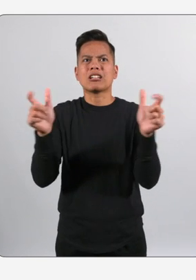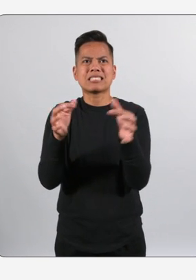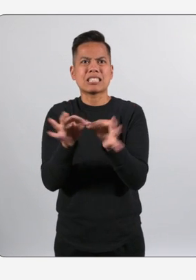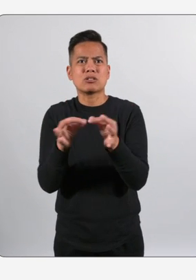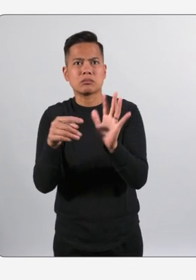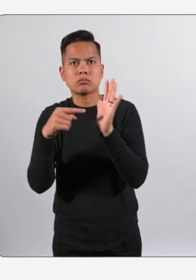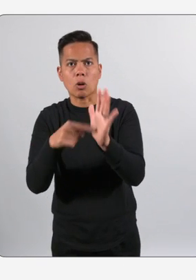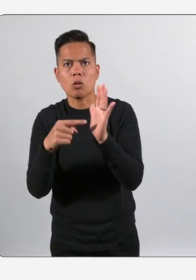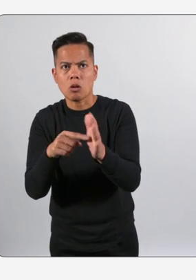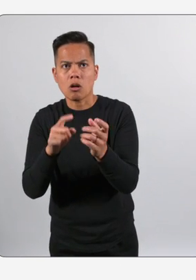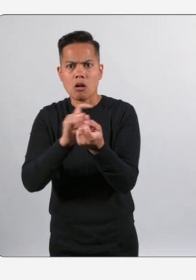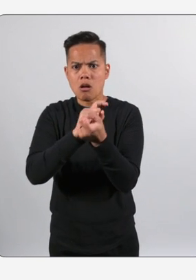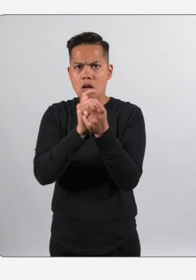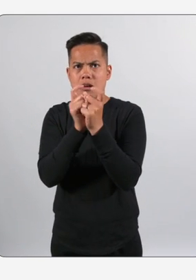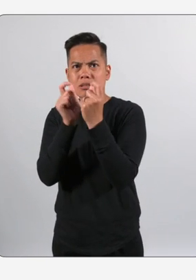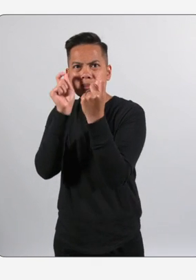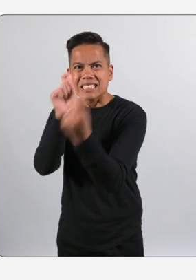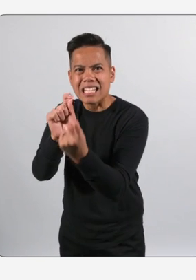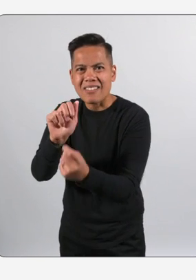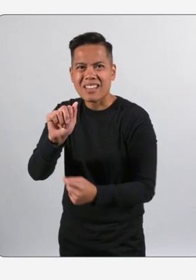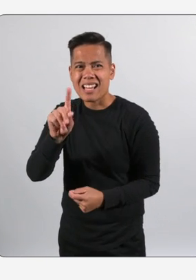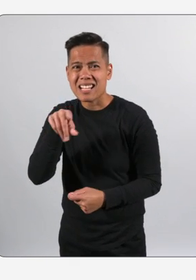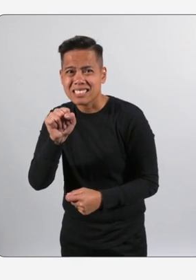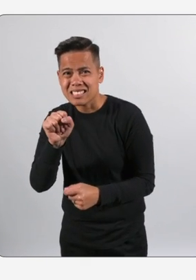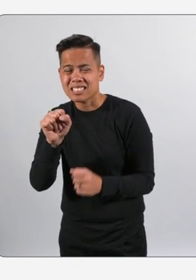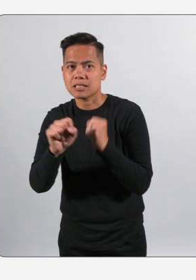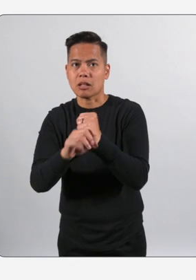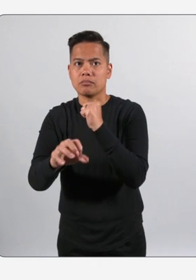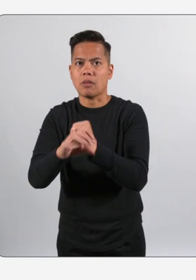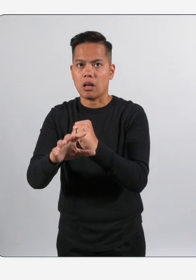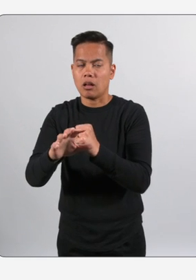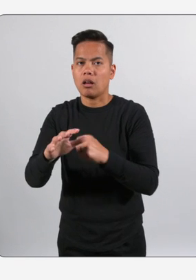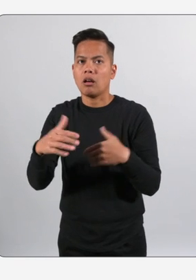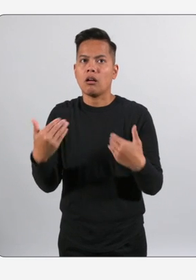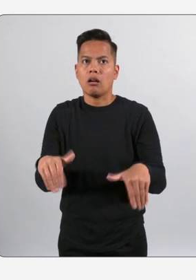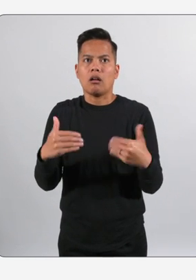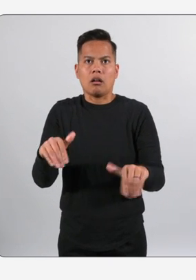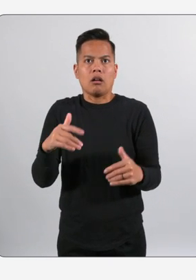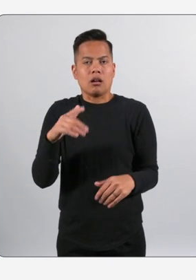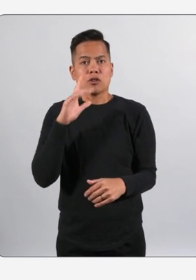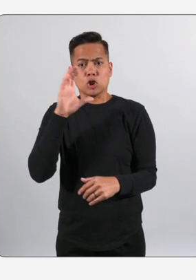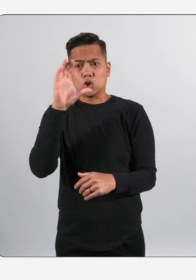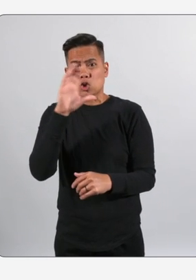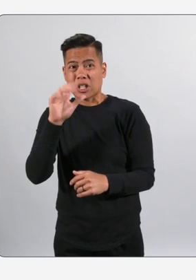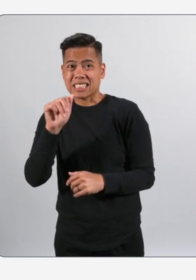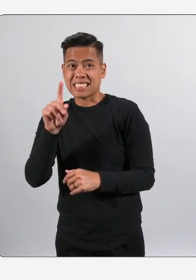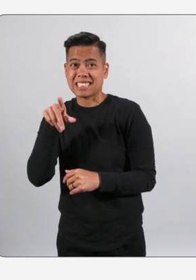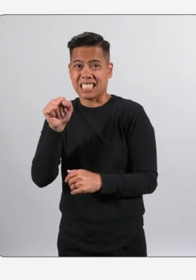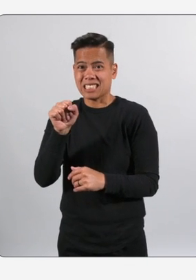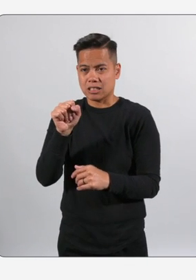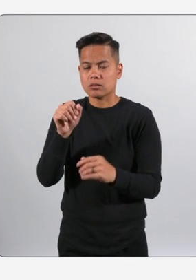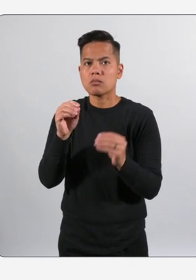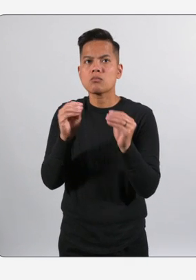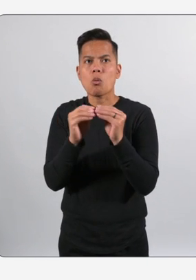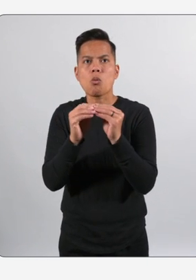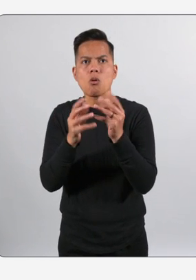make campaign construction easier than ever for search ads. Our new conversational experience in Google Ads.